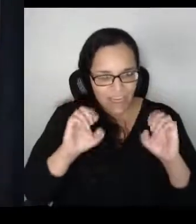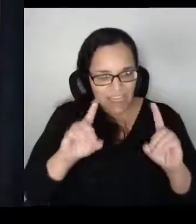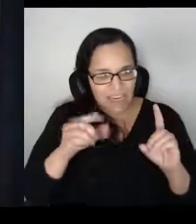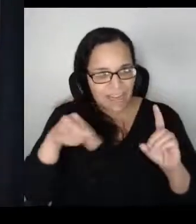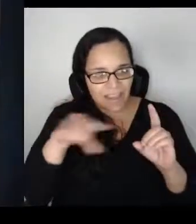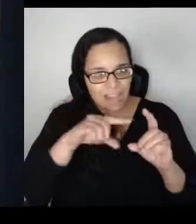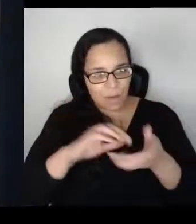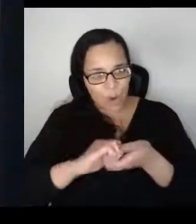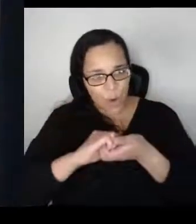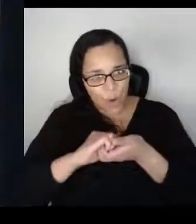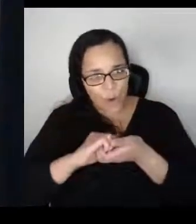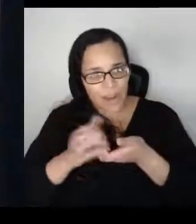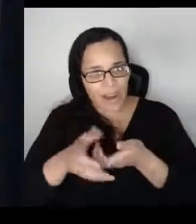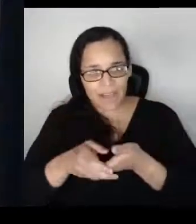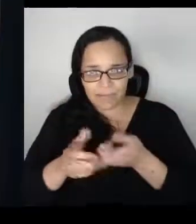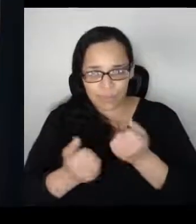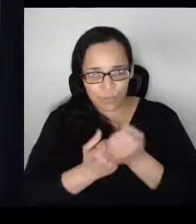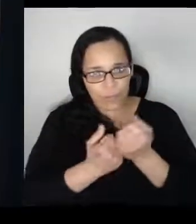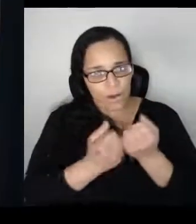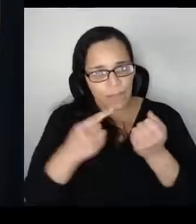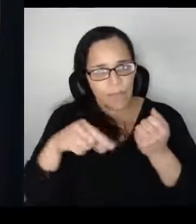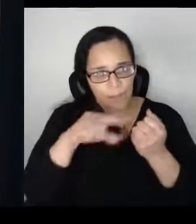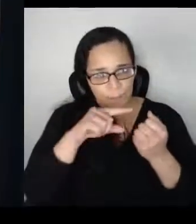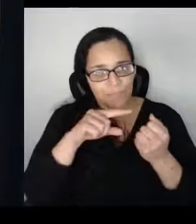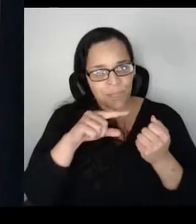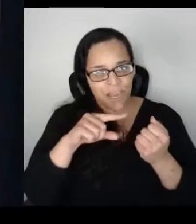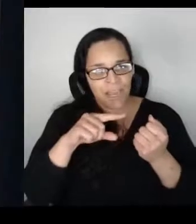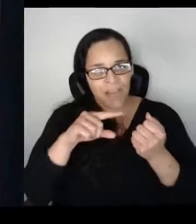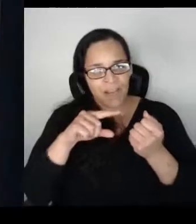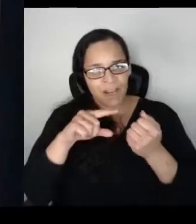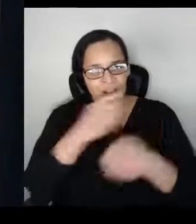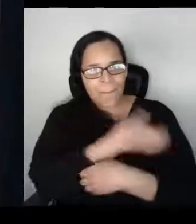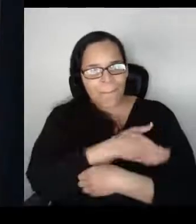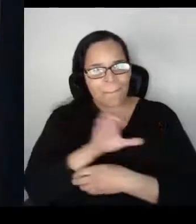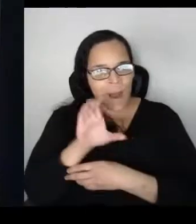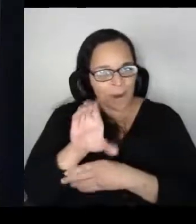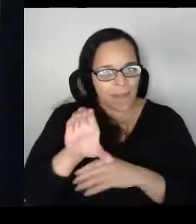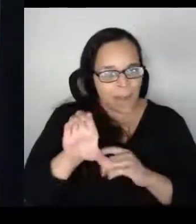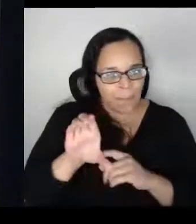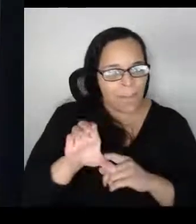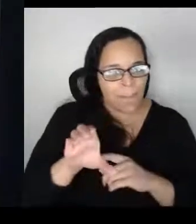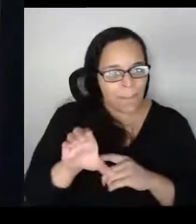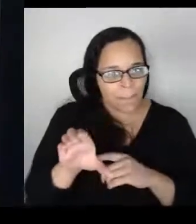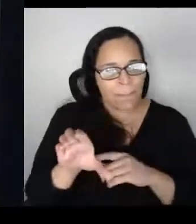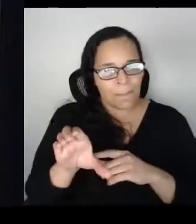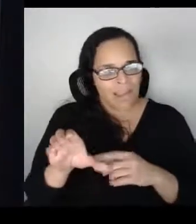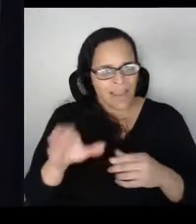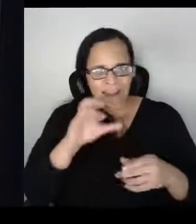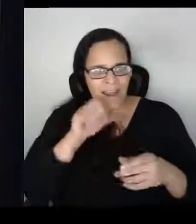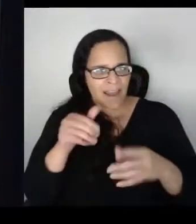and they are getting empowered now to be able, not just tell their story, but to talk about others.